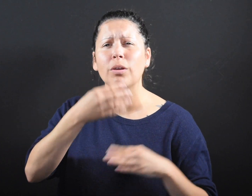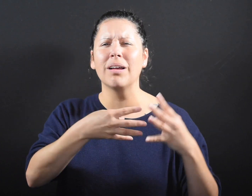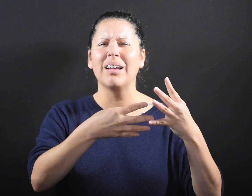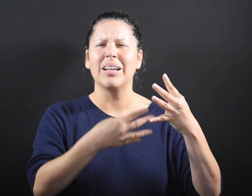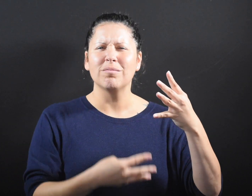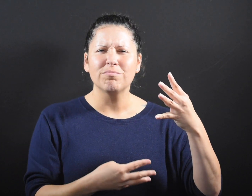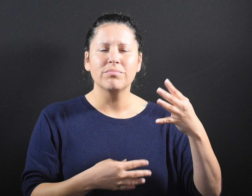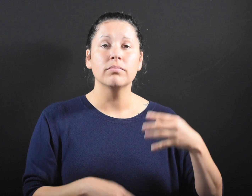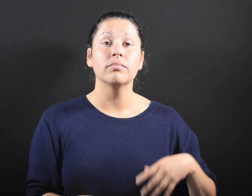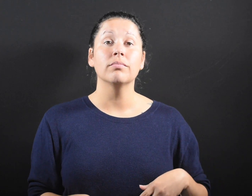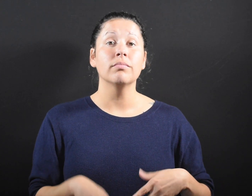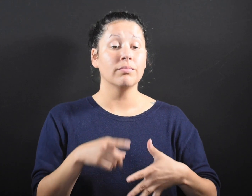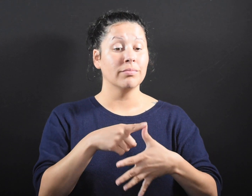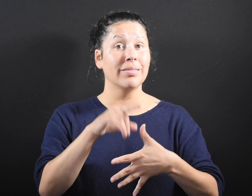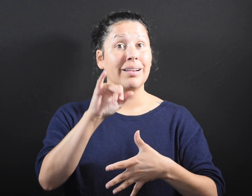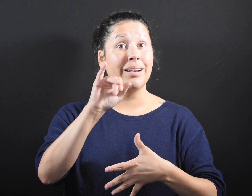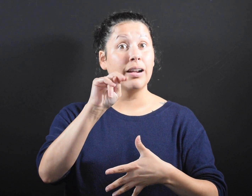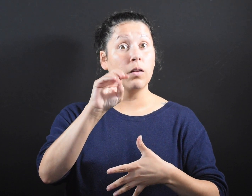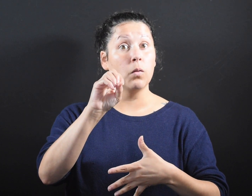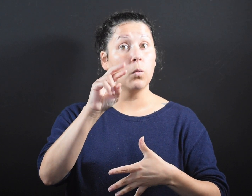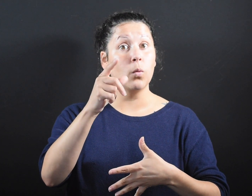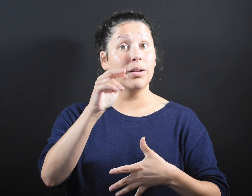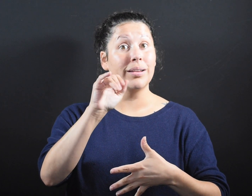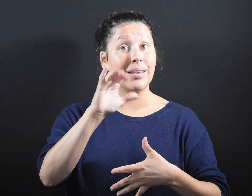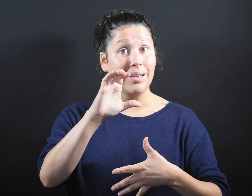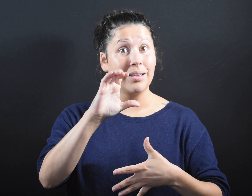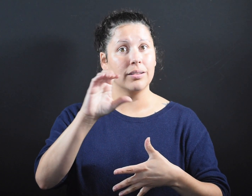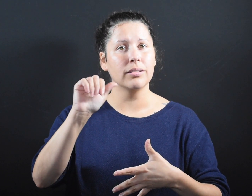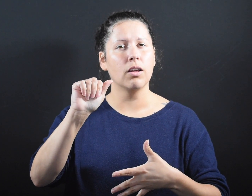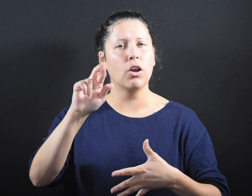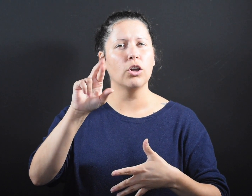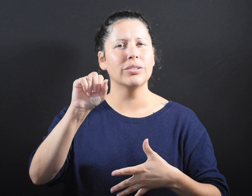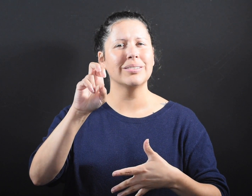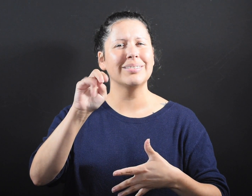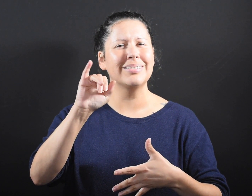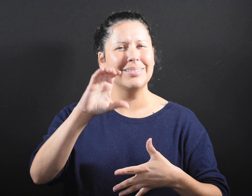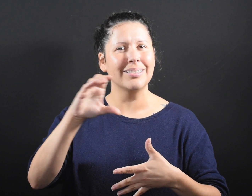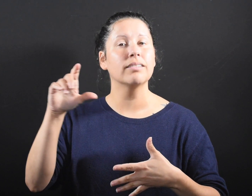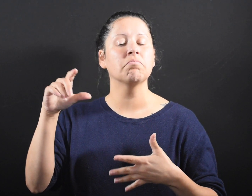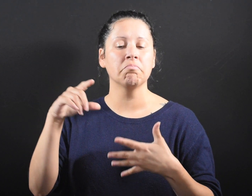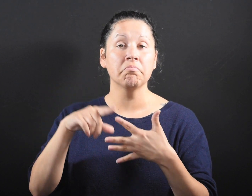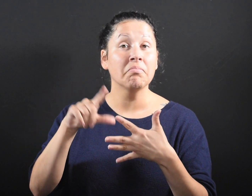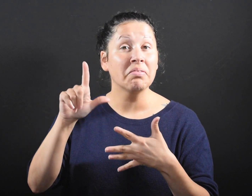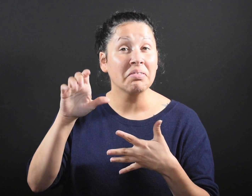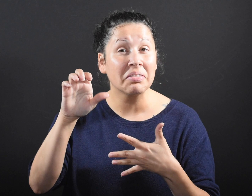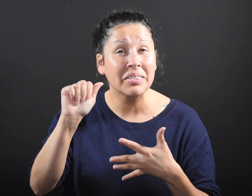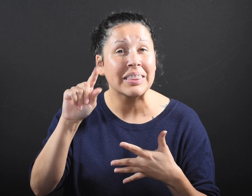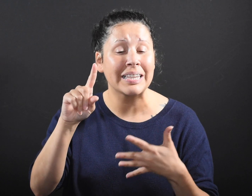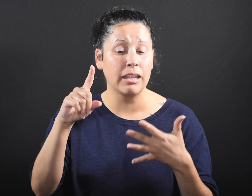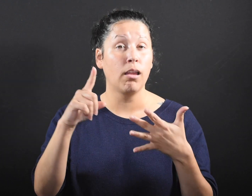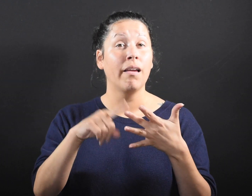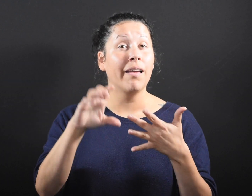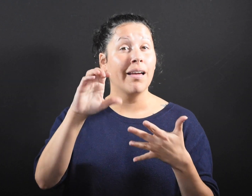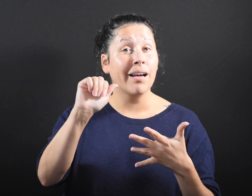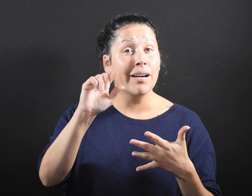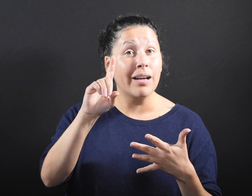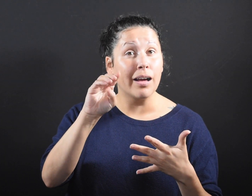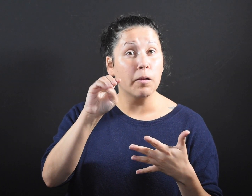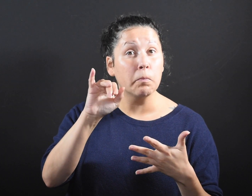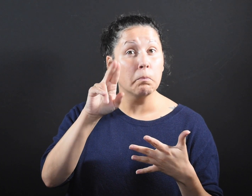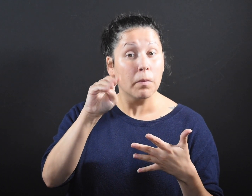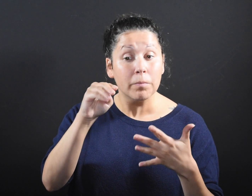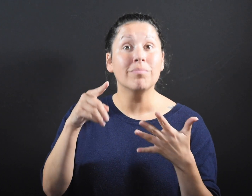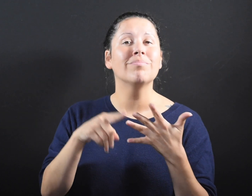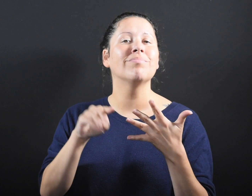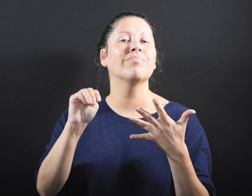the U.S. Food & Drug Administration, include inorganic arsenic, lead, cadmium, and mercury.